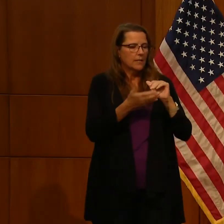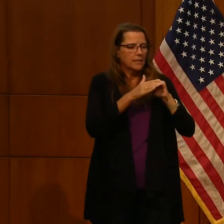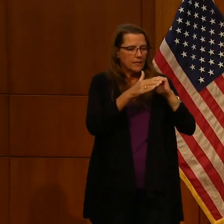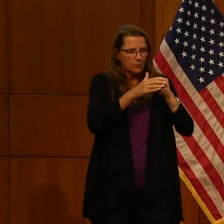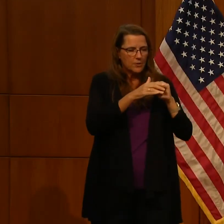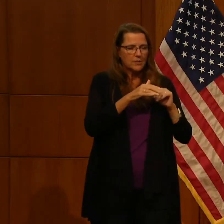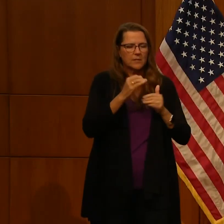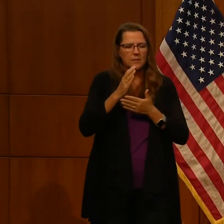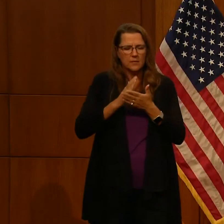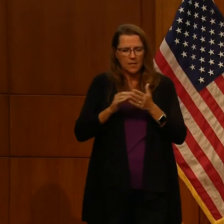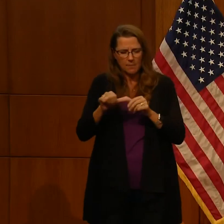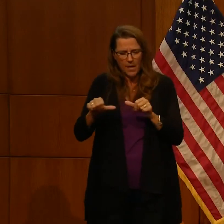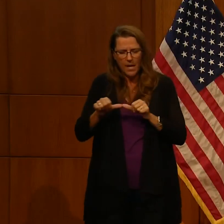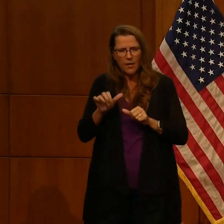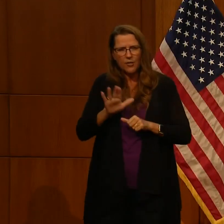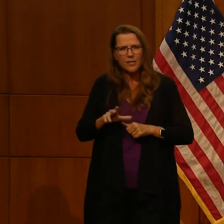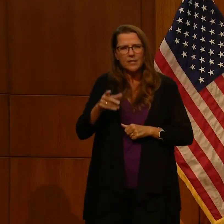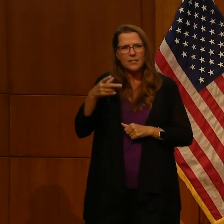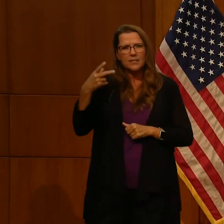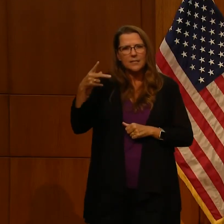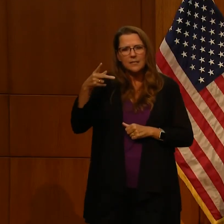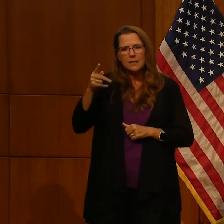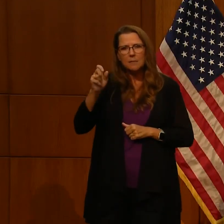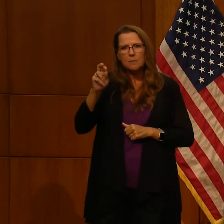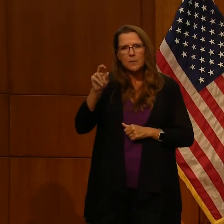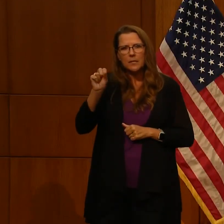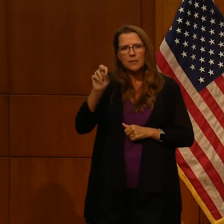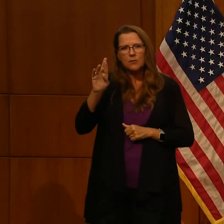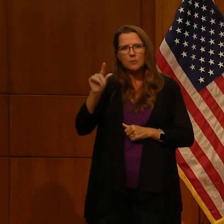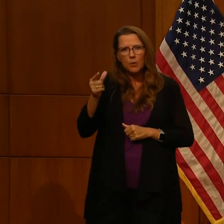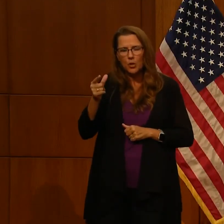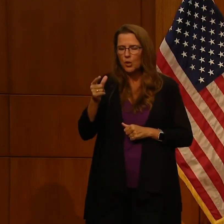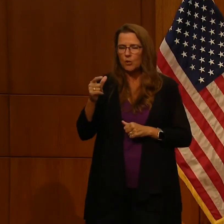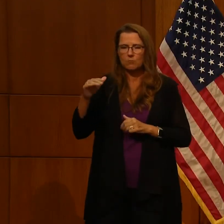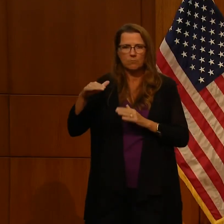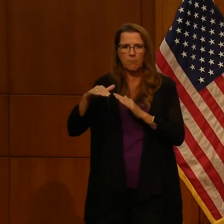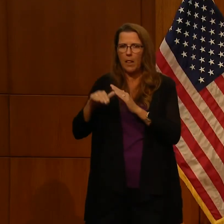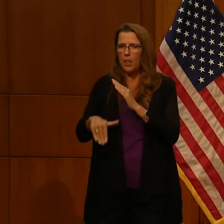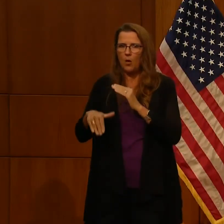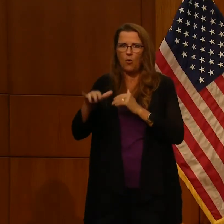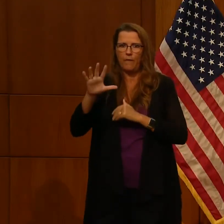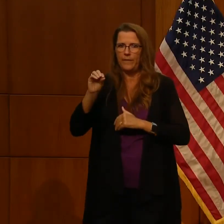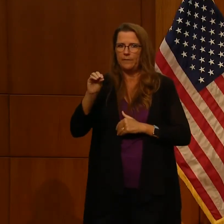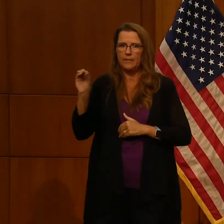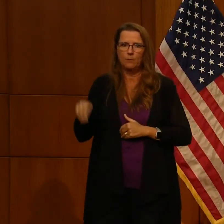STATES INCREASED VACCINE ACCESS. THERE'S STILL SOME AREAS SUCH AS DOWN HERE IN